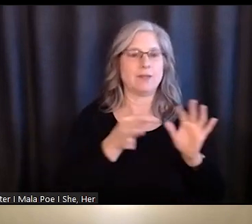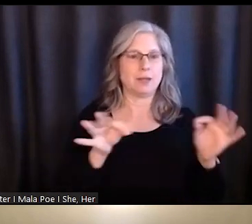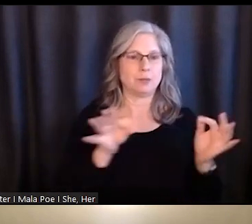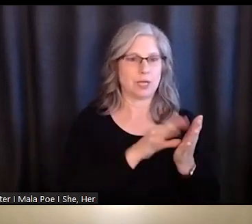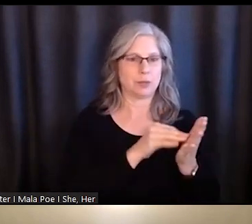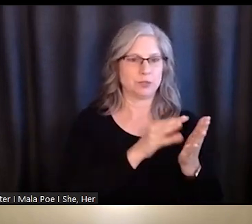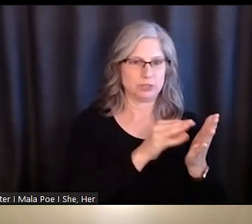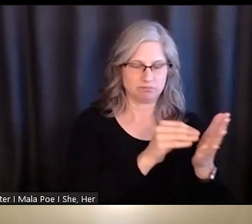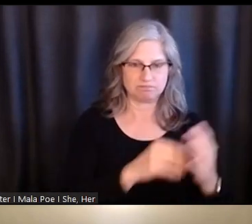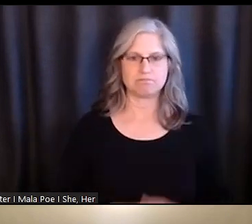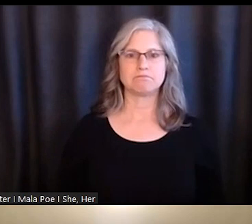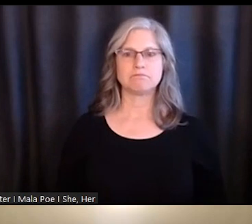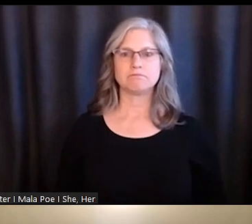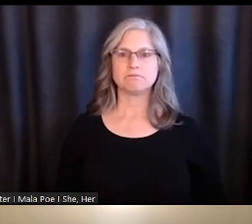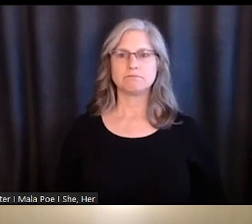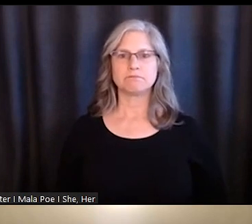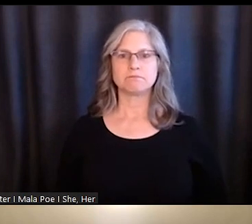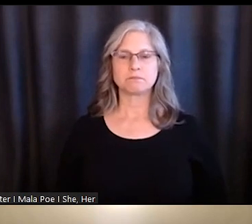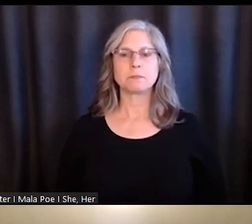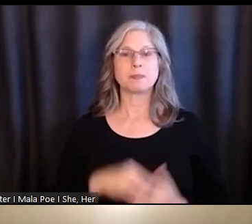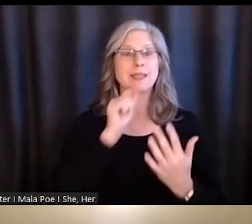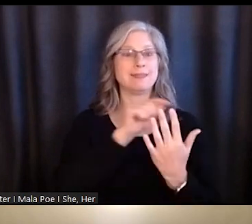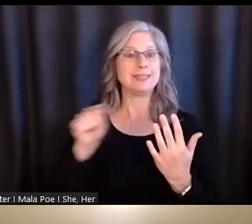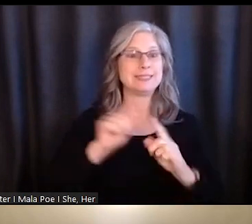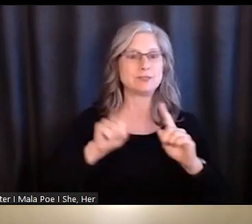So, these differences have multiple sources.